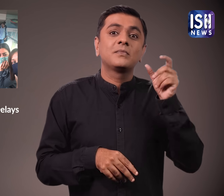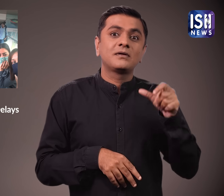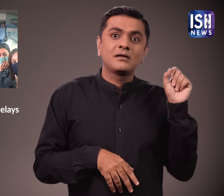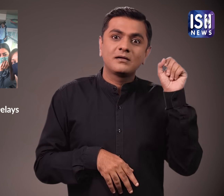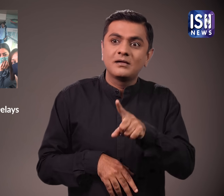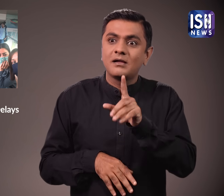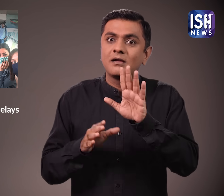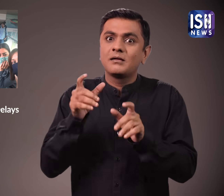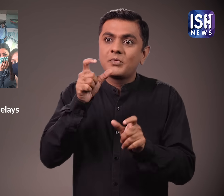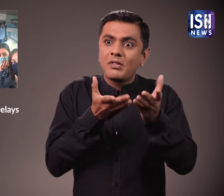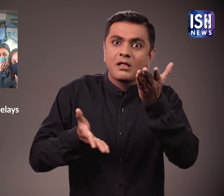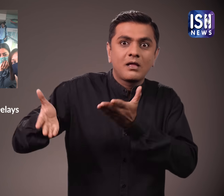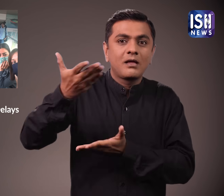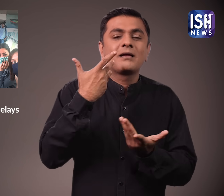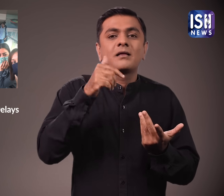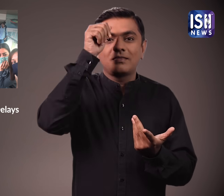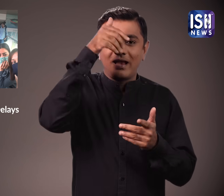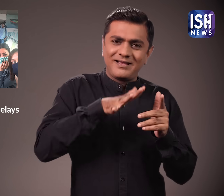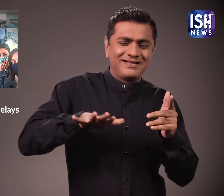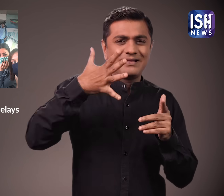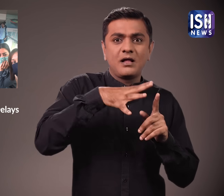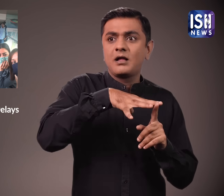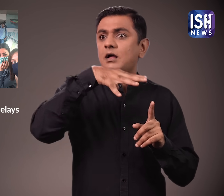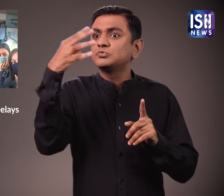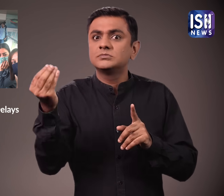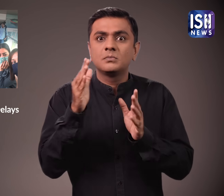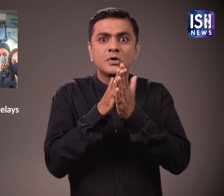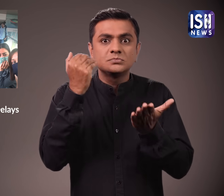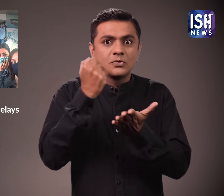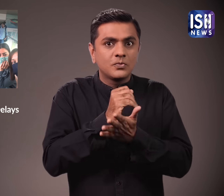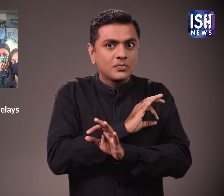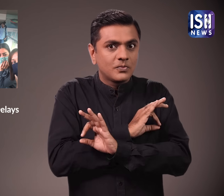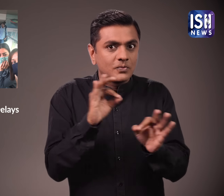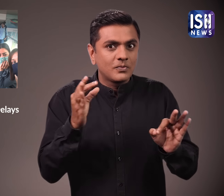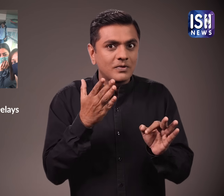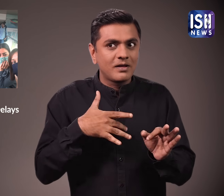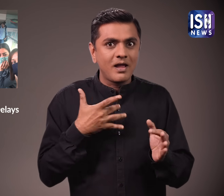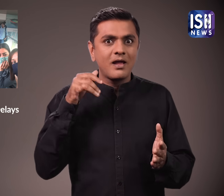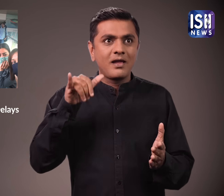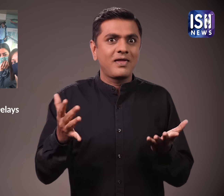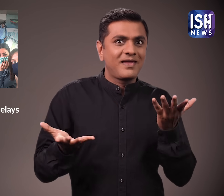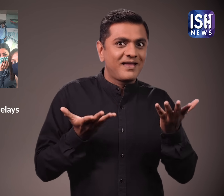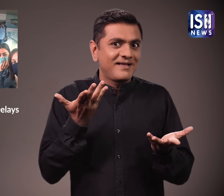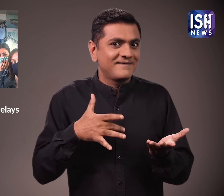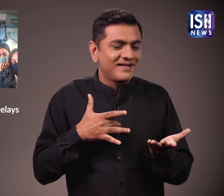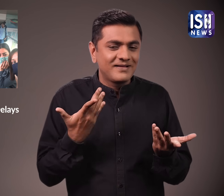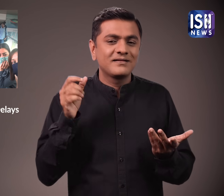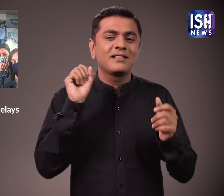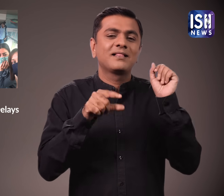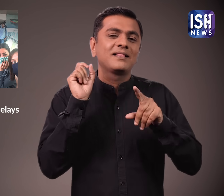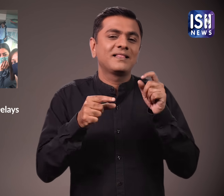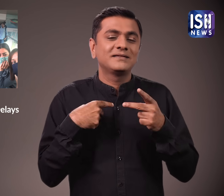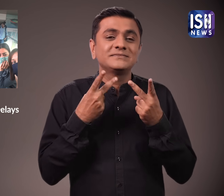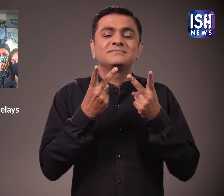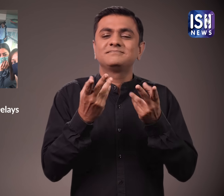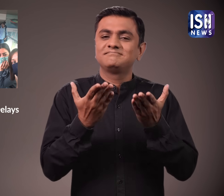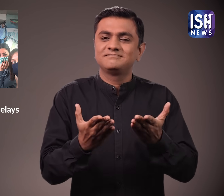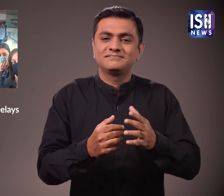Another passenger commented that they landed in a foreign country without passports. There were several such comments.